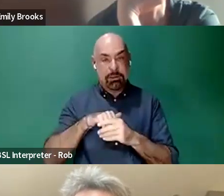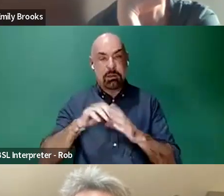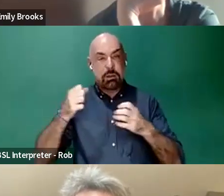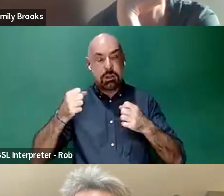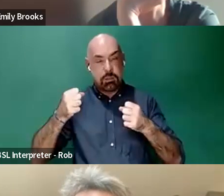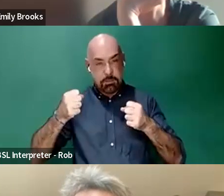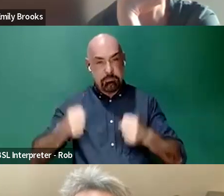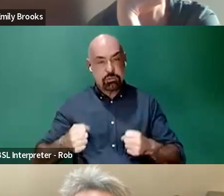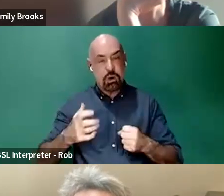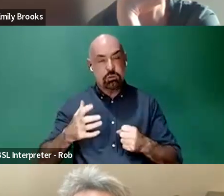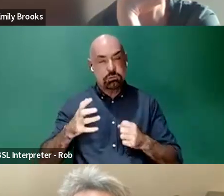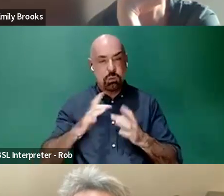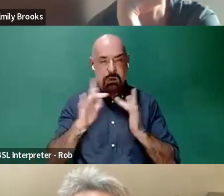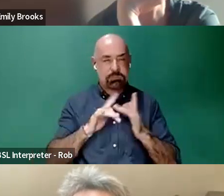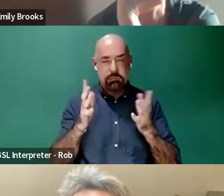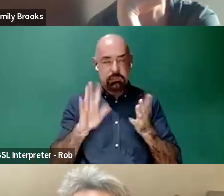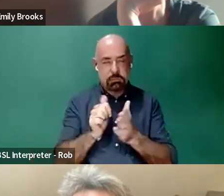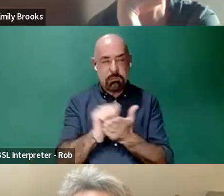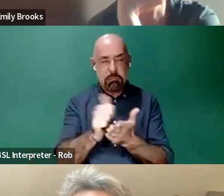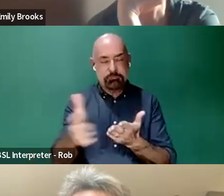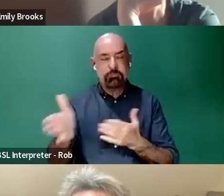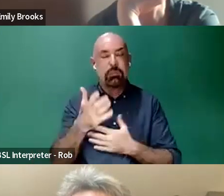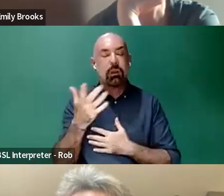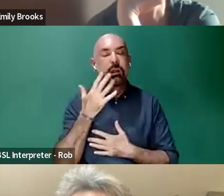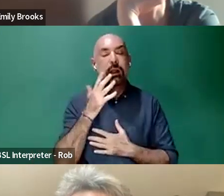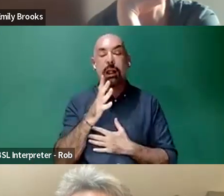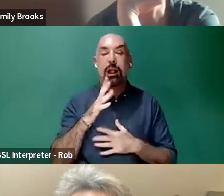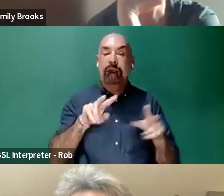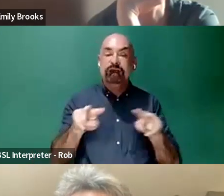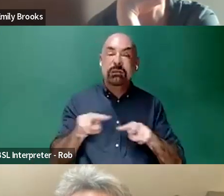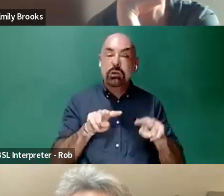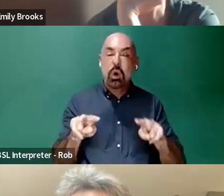There's a question regarding the videos that were shown.